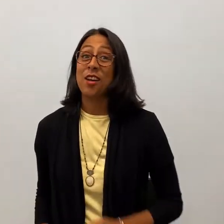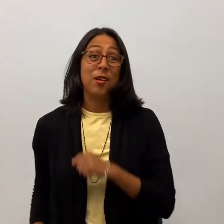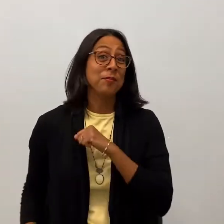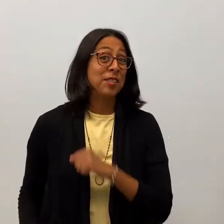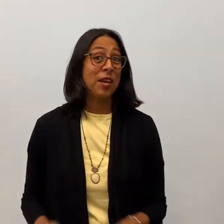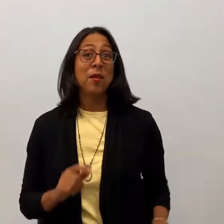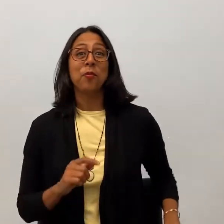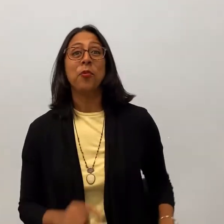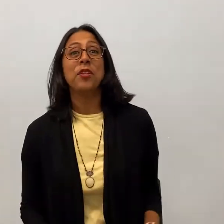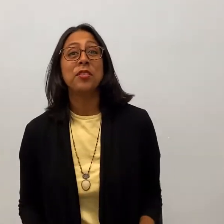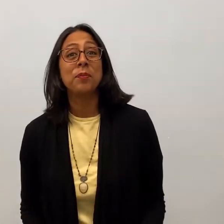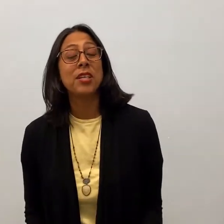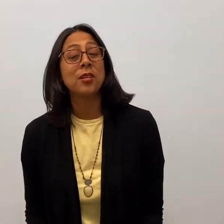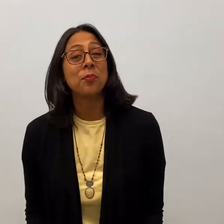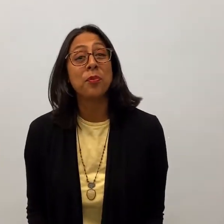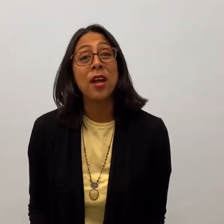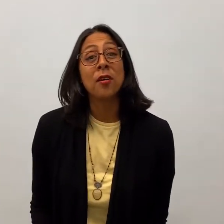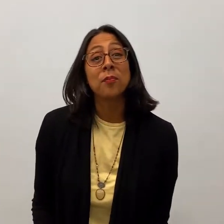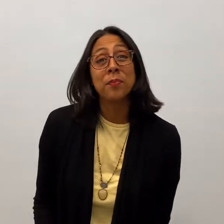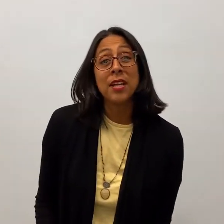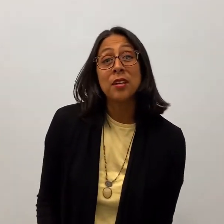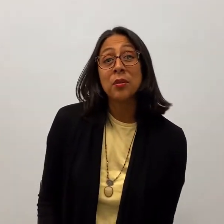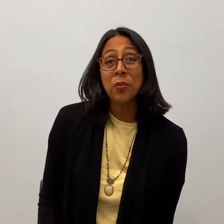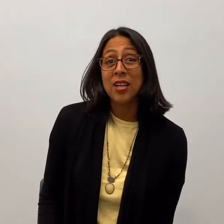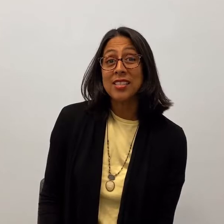Stomp stomp went the big brown bear one day